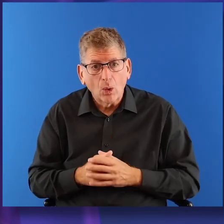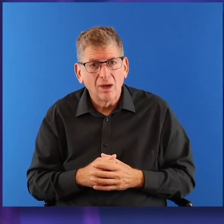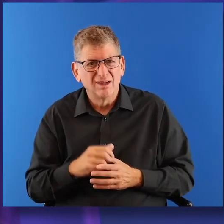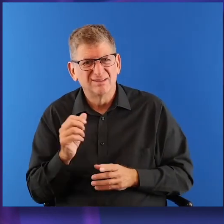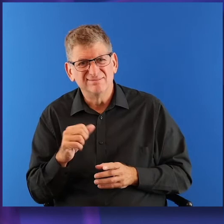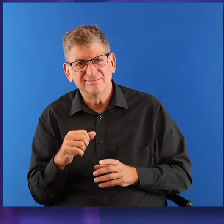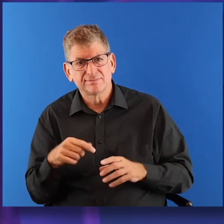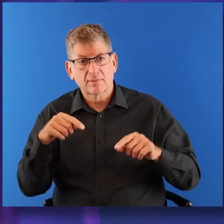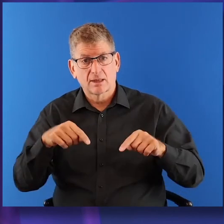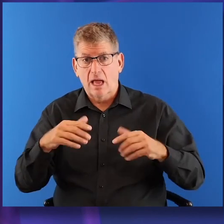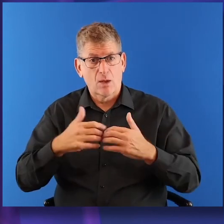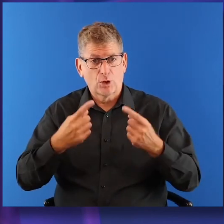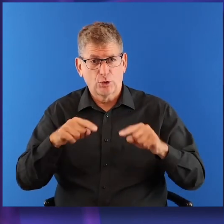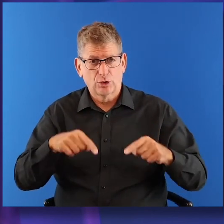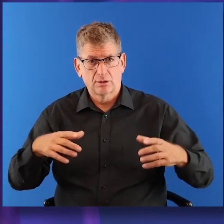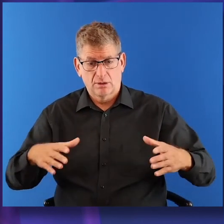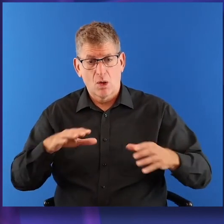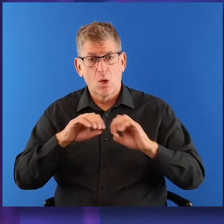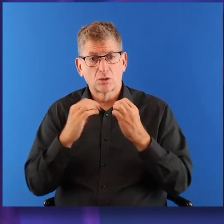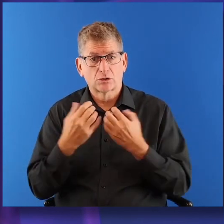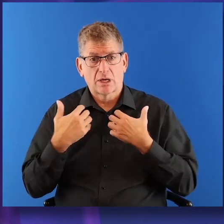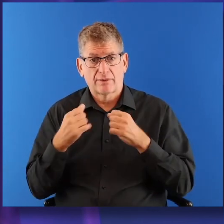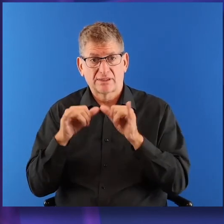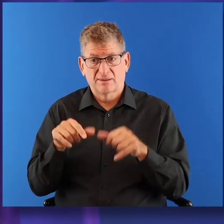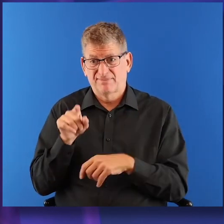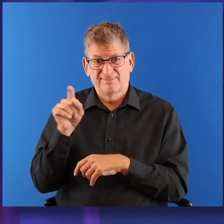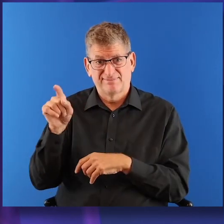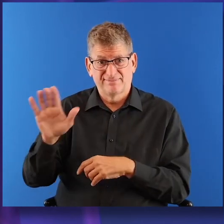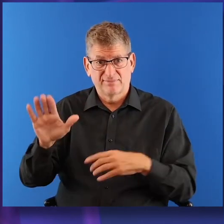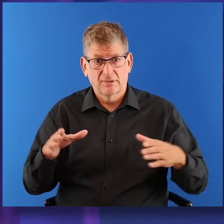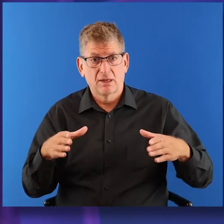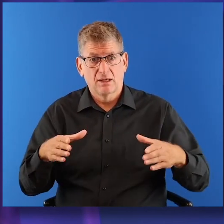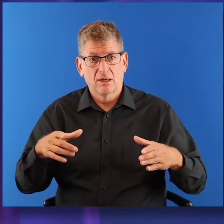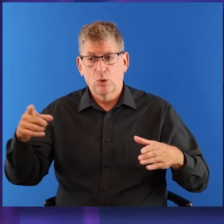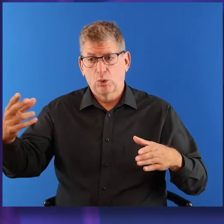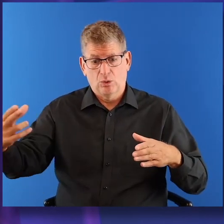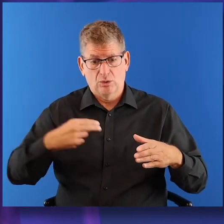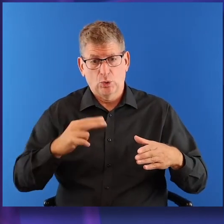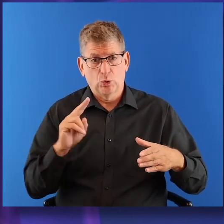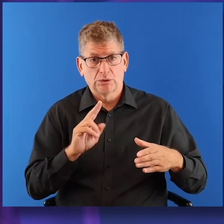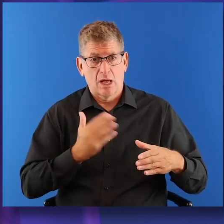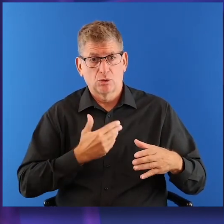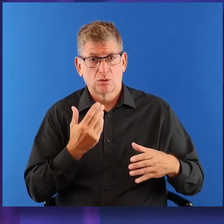works is that as organization's health systems that